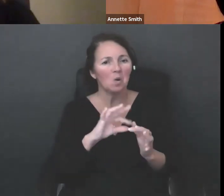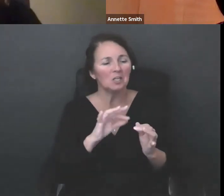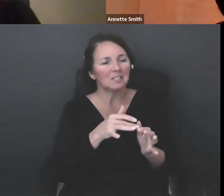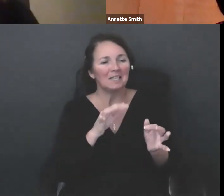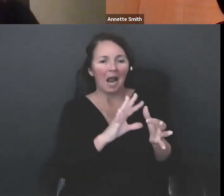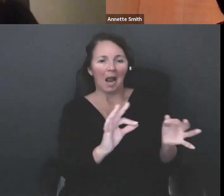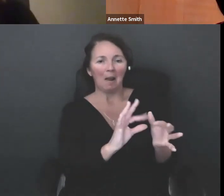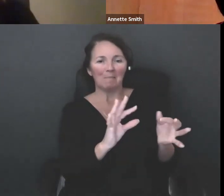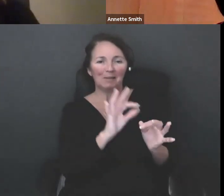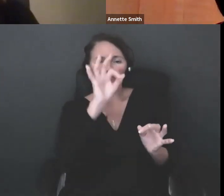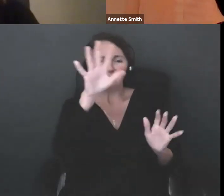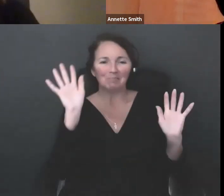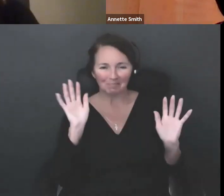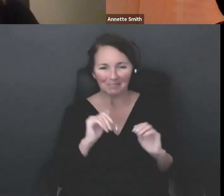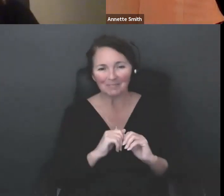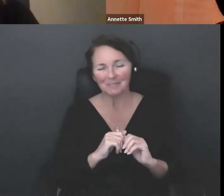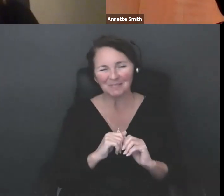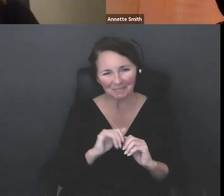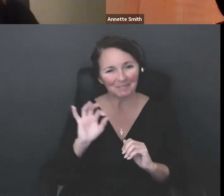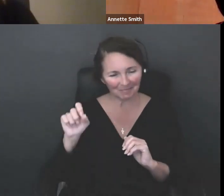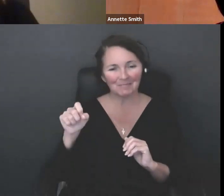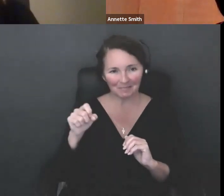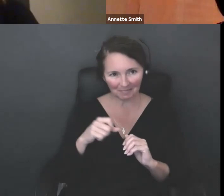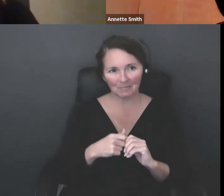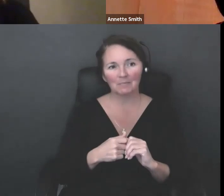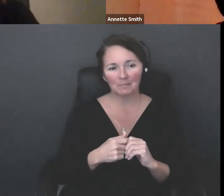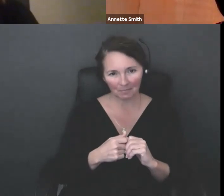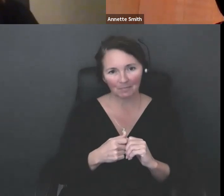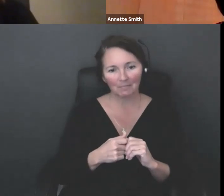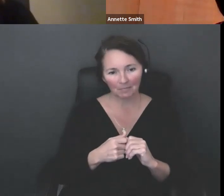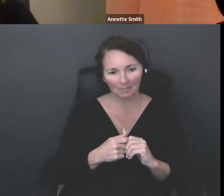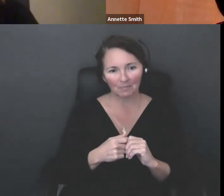you have a question? Or. Not a question, more like a comment.